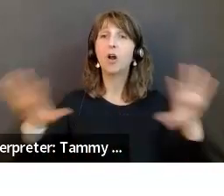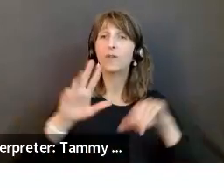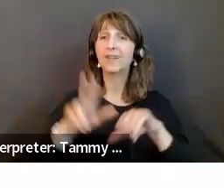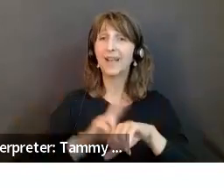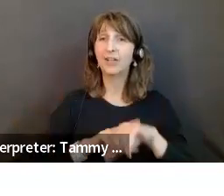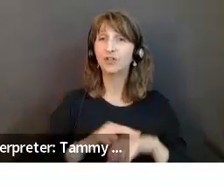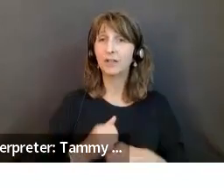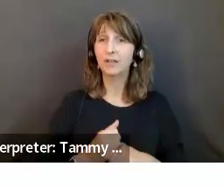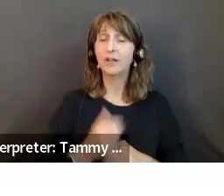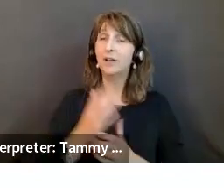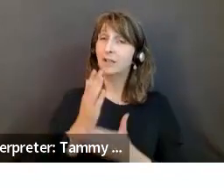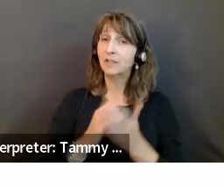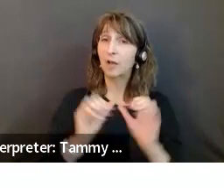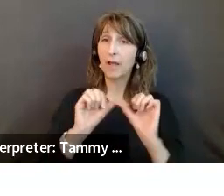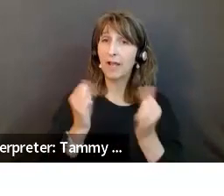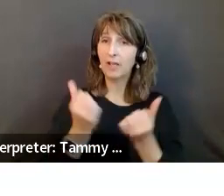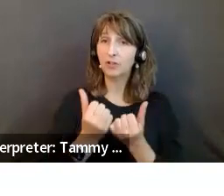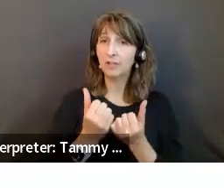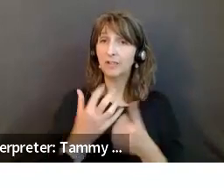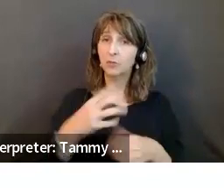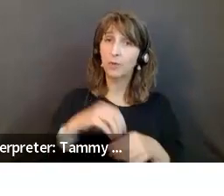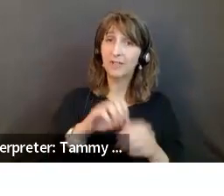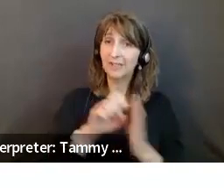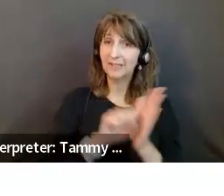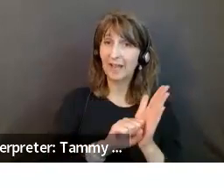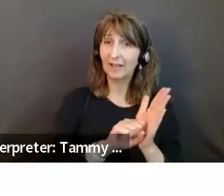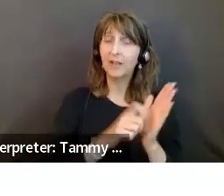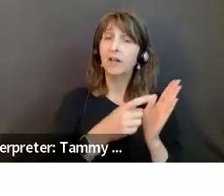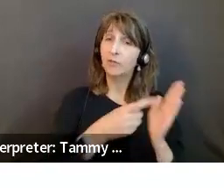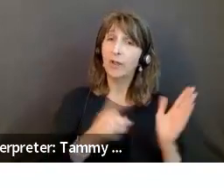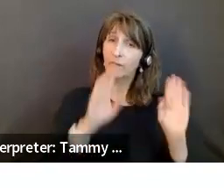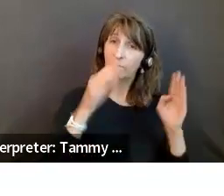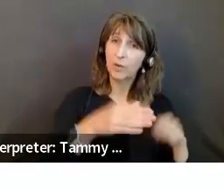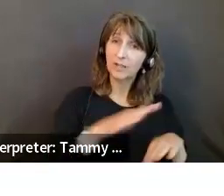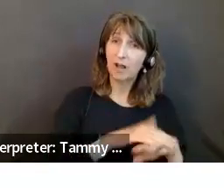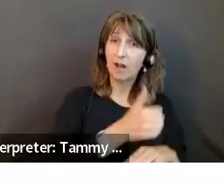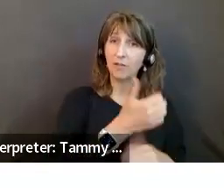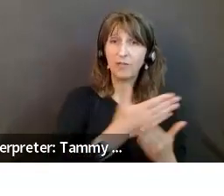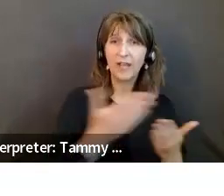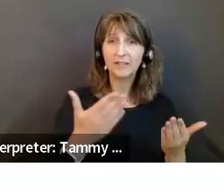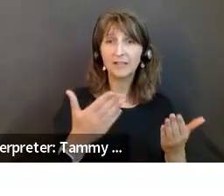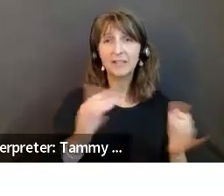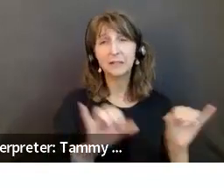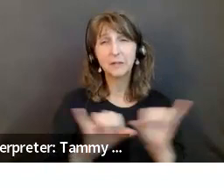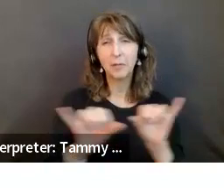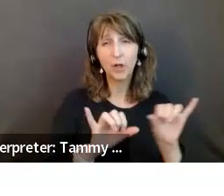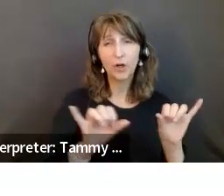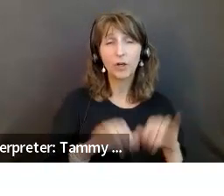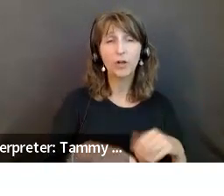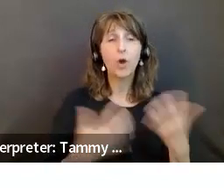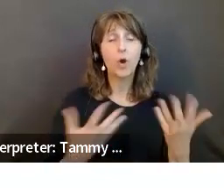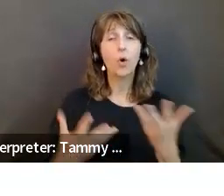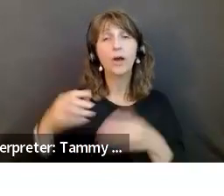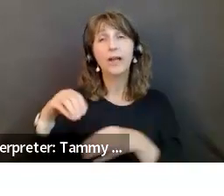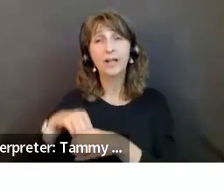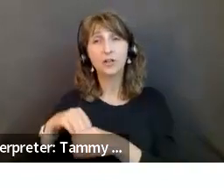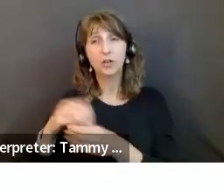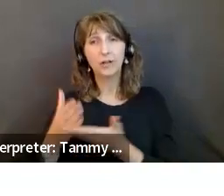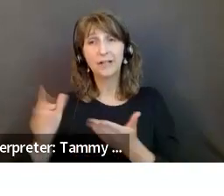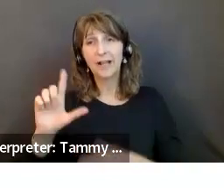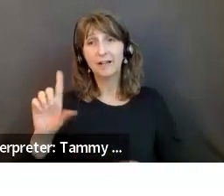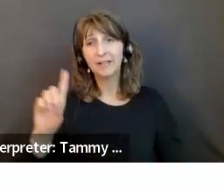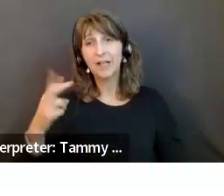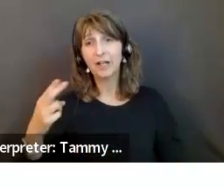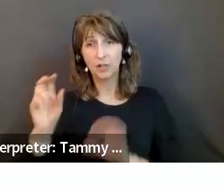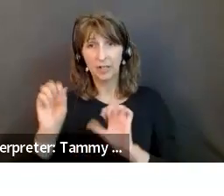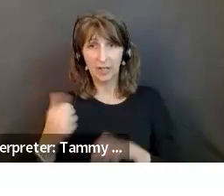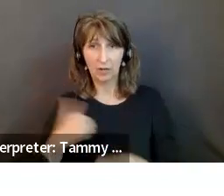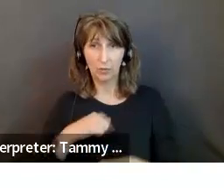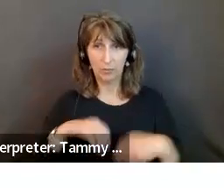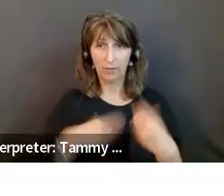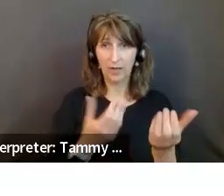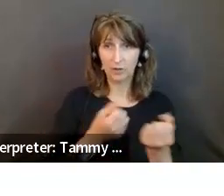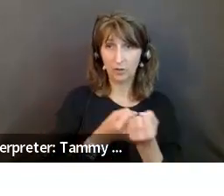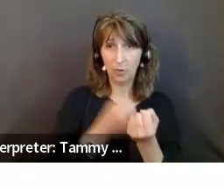Are they internal things that we're working on at LDH that we can provide support with? For the community to address.